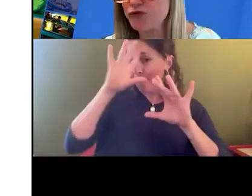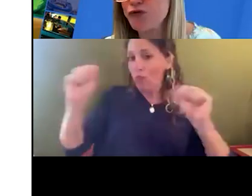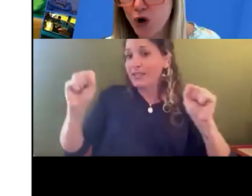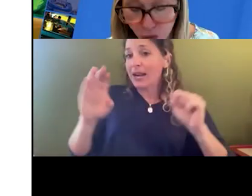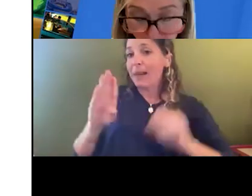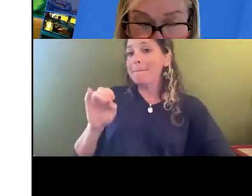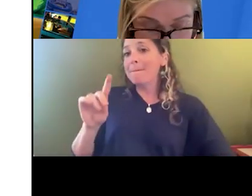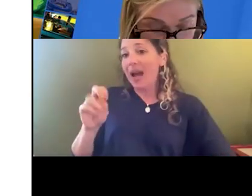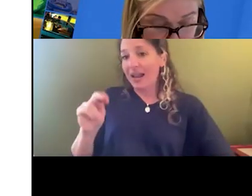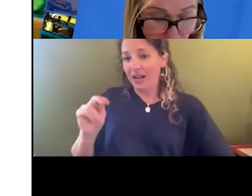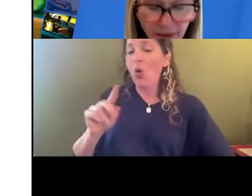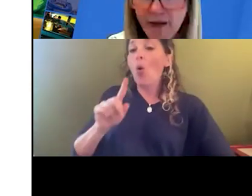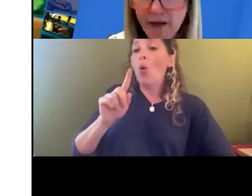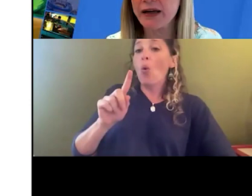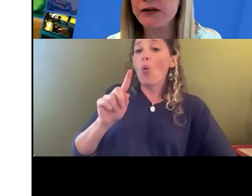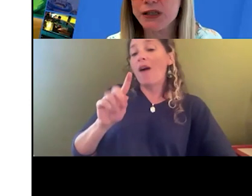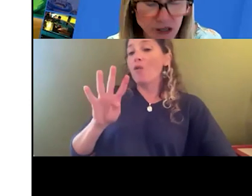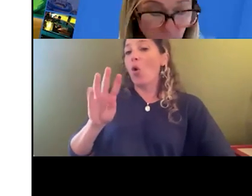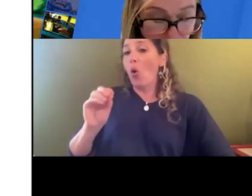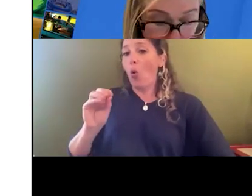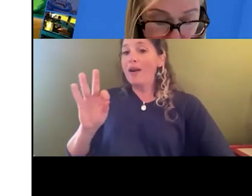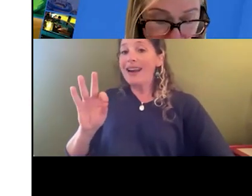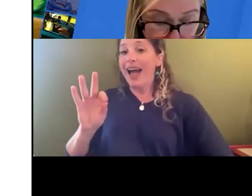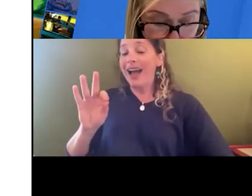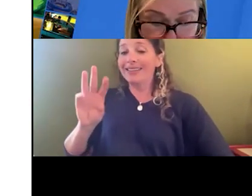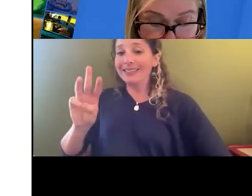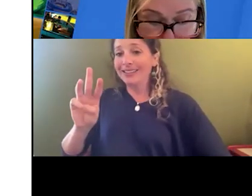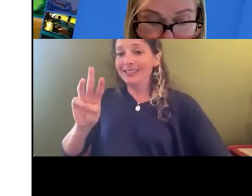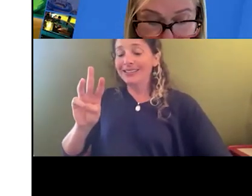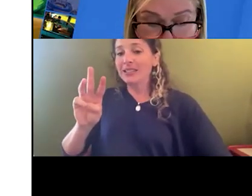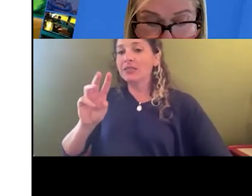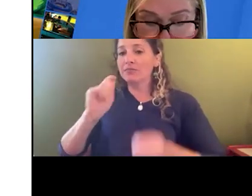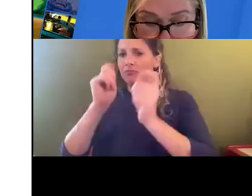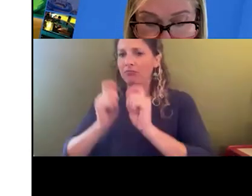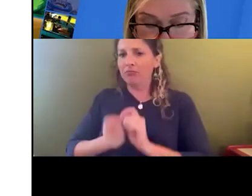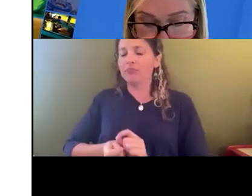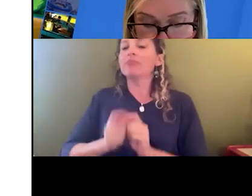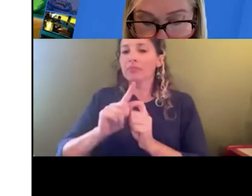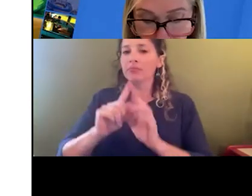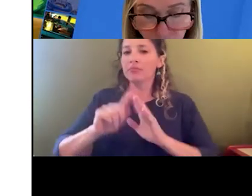14096 that is entitled revitalizing our nation's commitment